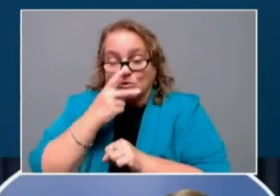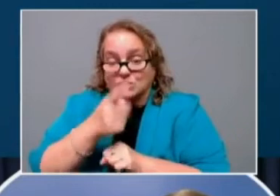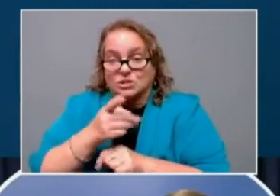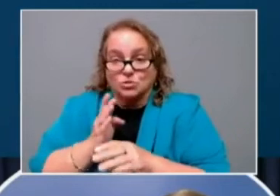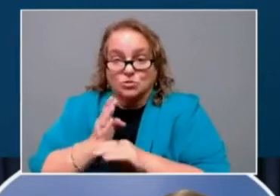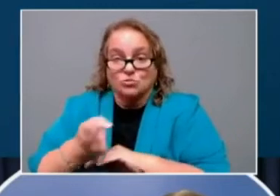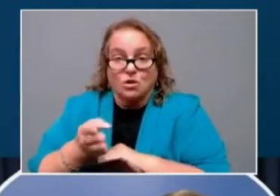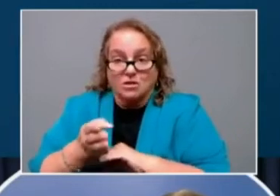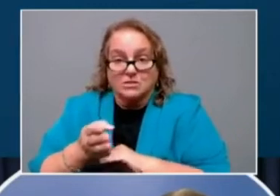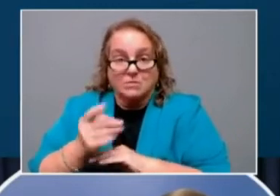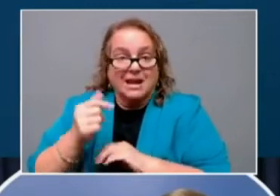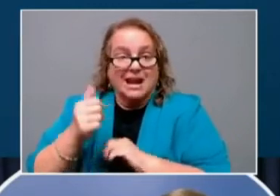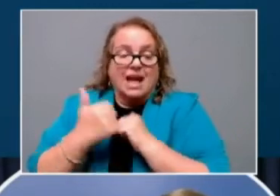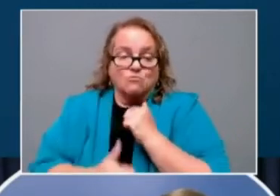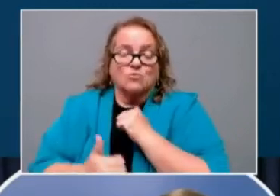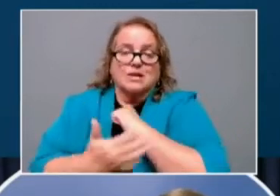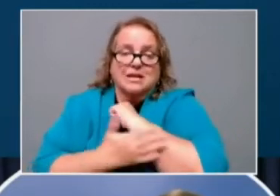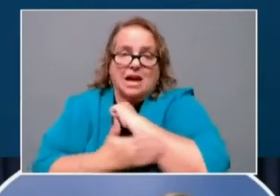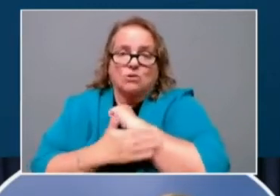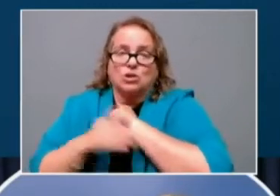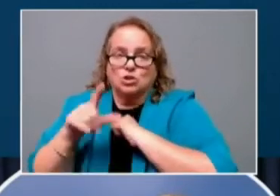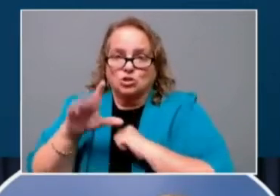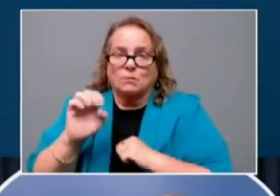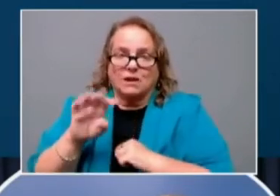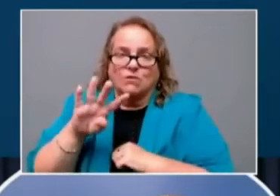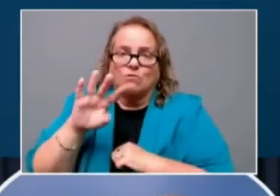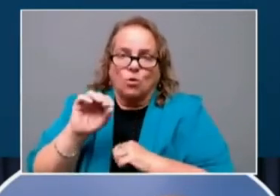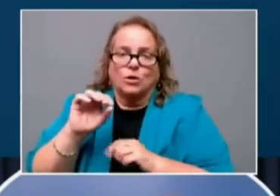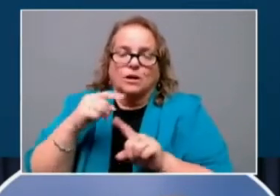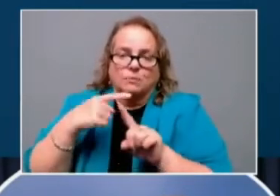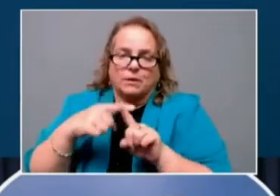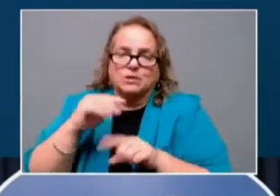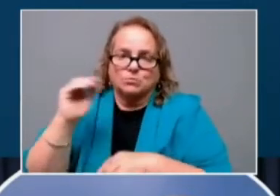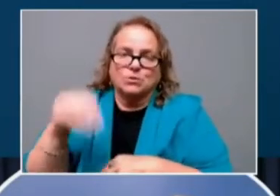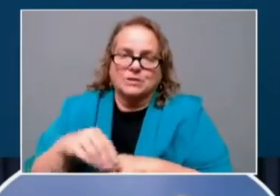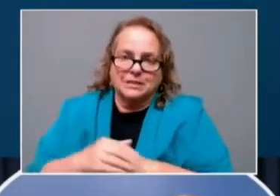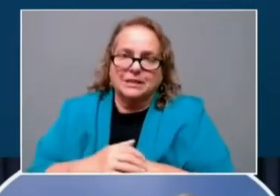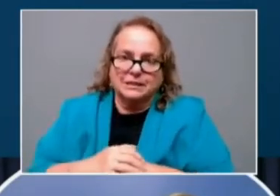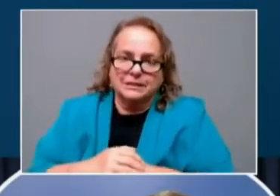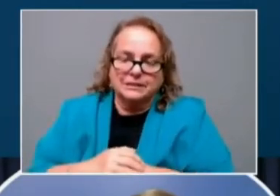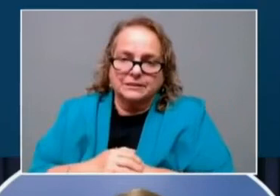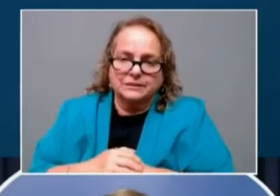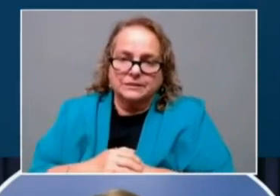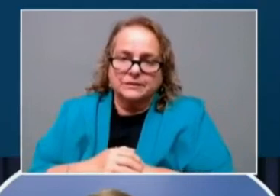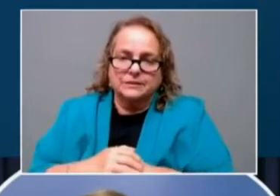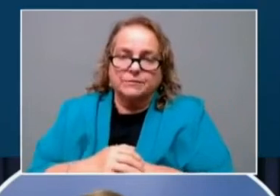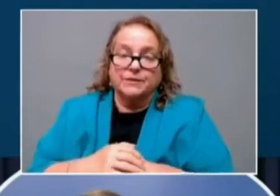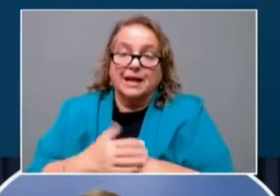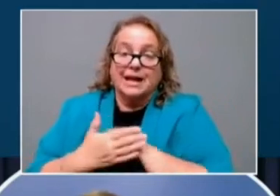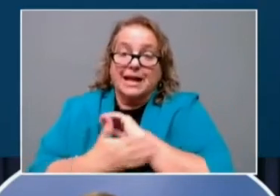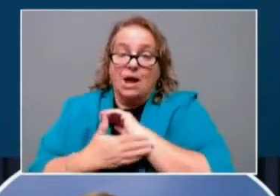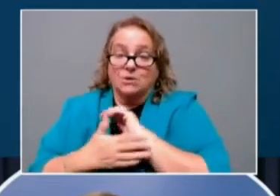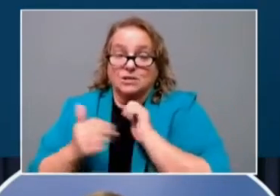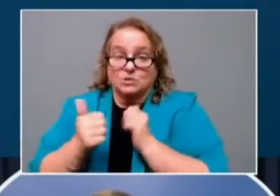ought to be 40 plus percent. So keep working counties with 50% or more and